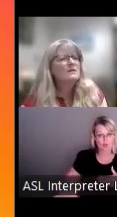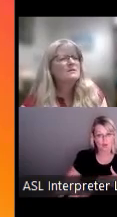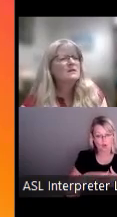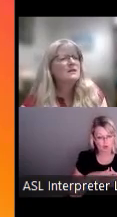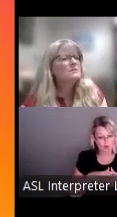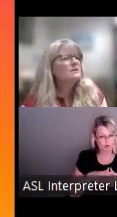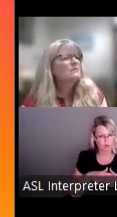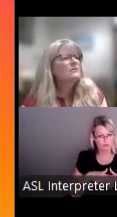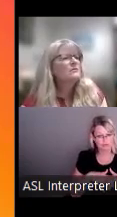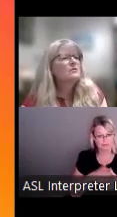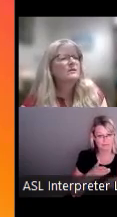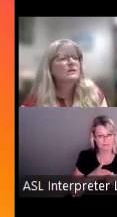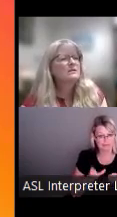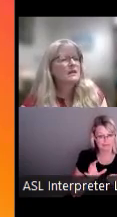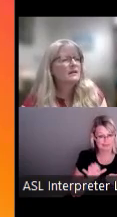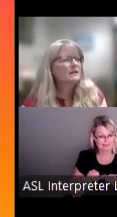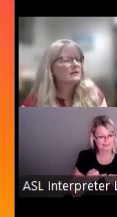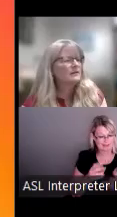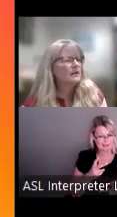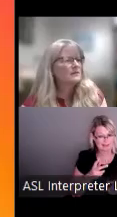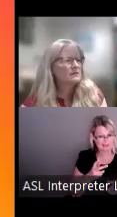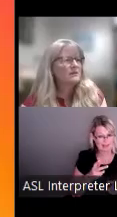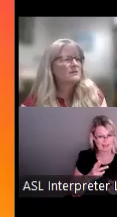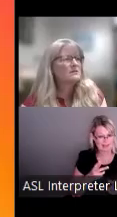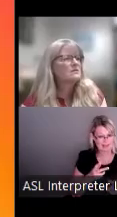things that keeps them from doing daily living activities?